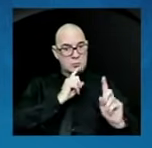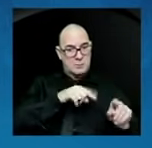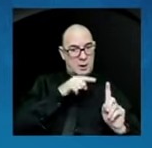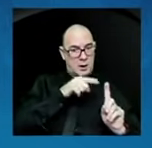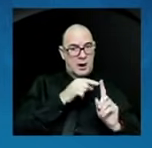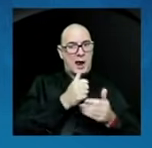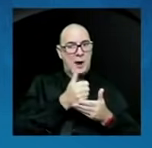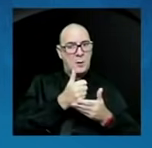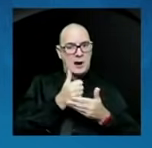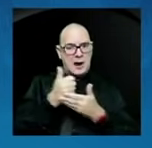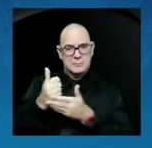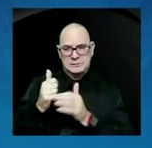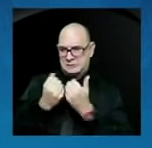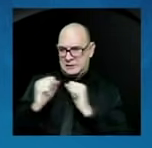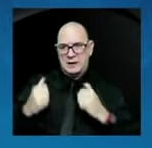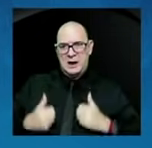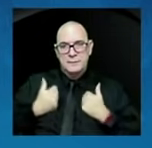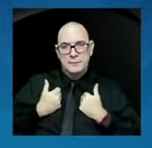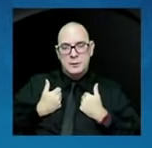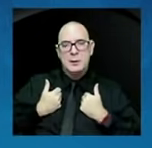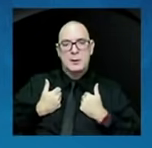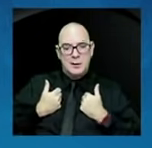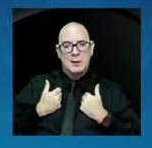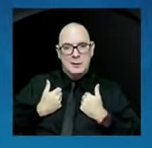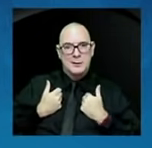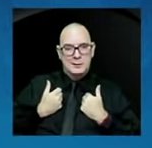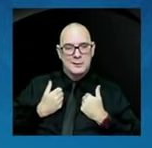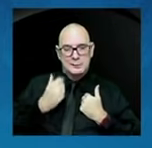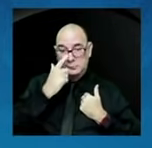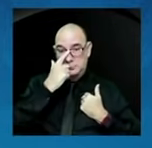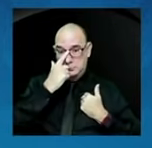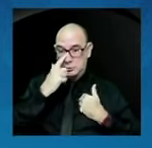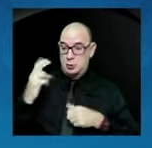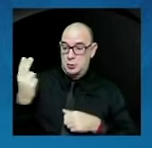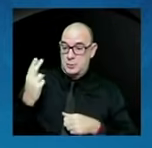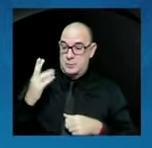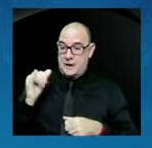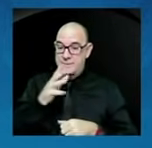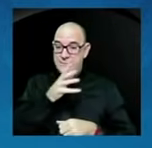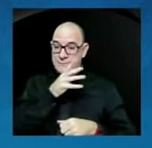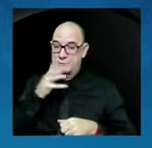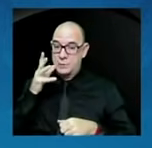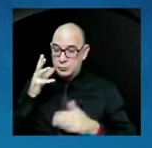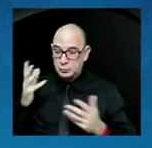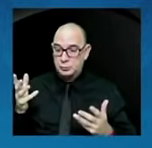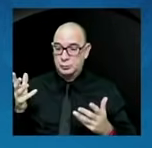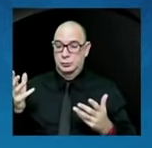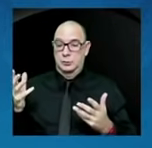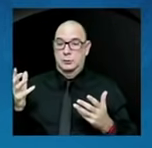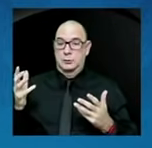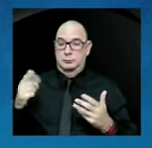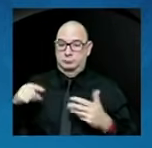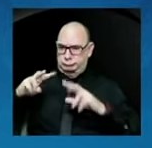FIRST RESPONDERS TO HELP SAVE LIVES.